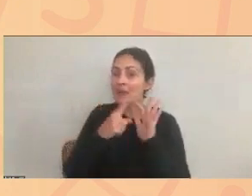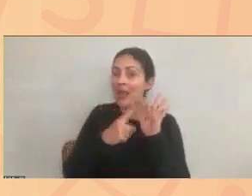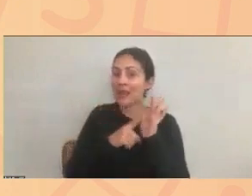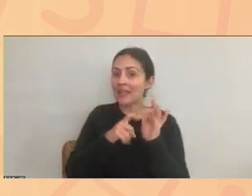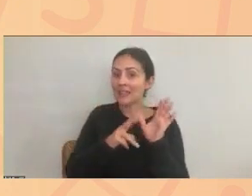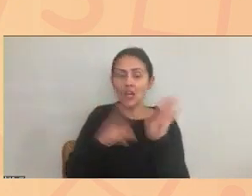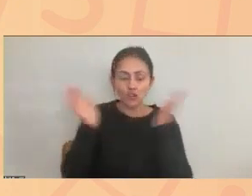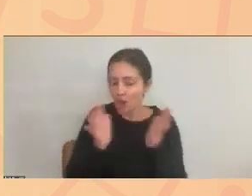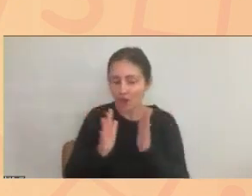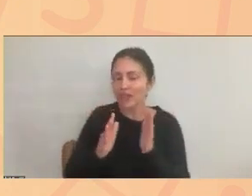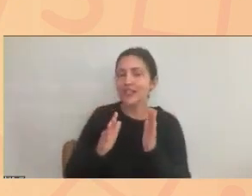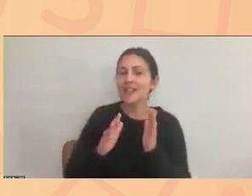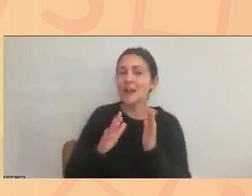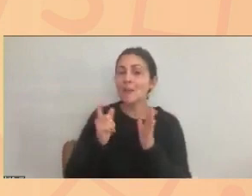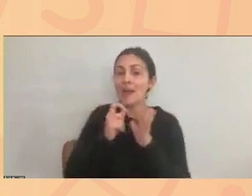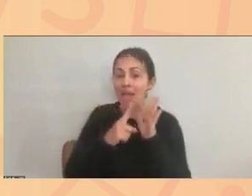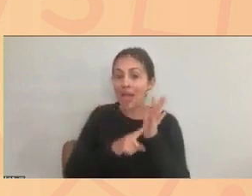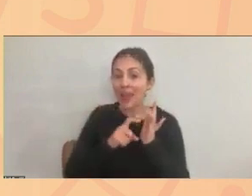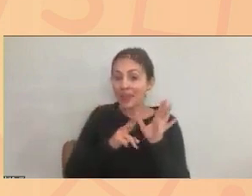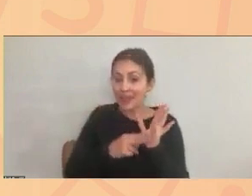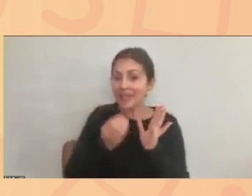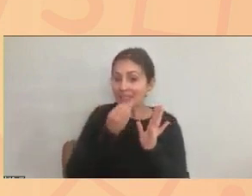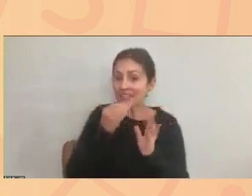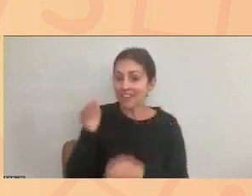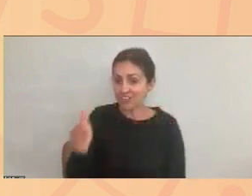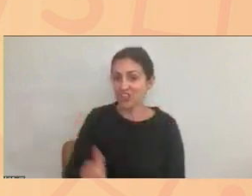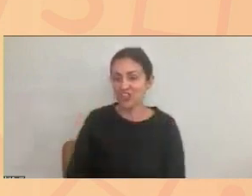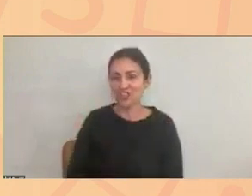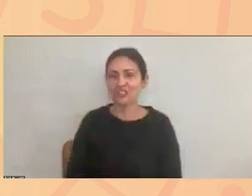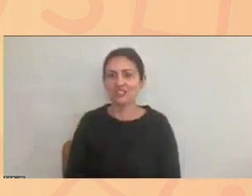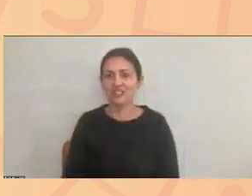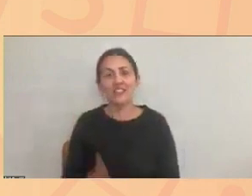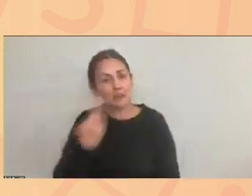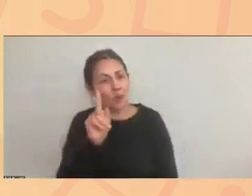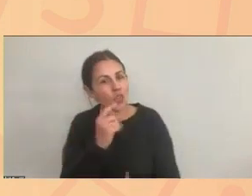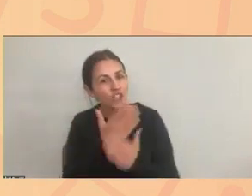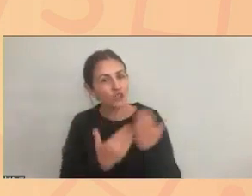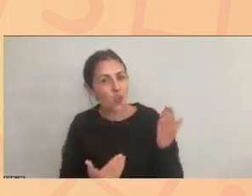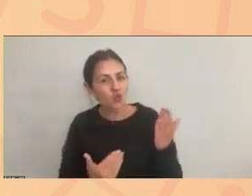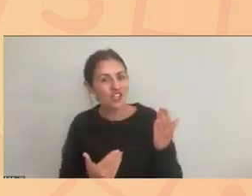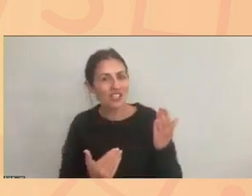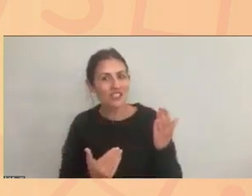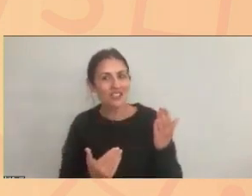OK, so it's a counting song, but it's there's also a storyline. And we have again, this is one that we have creatures